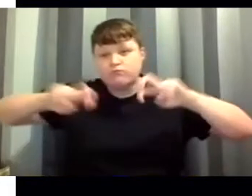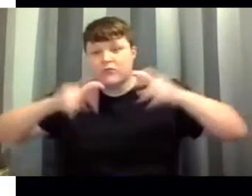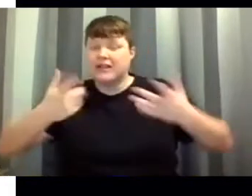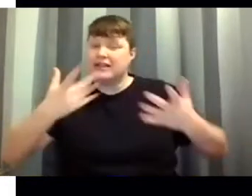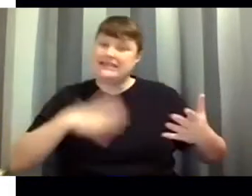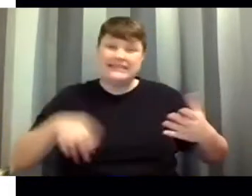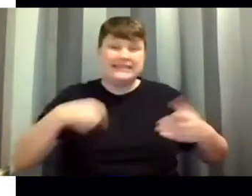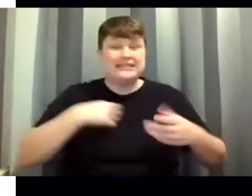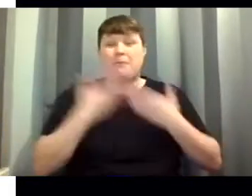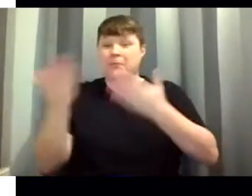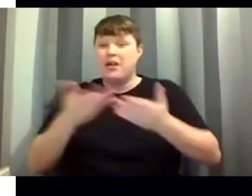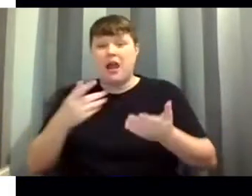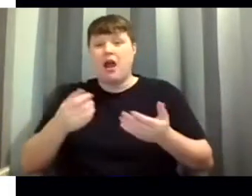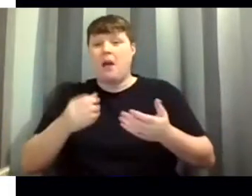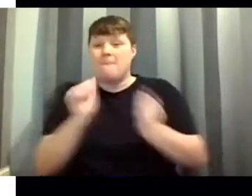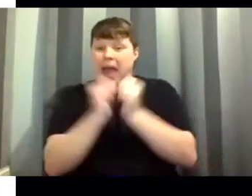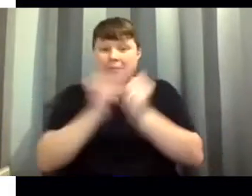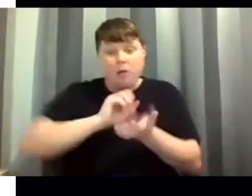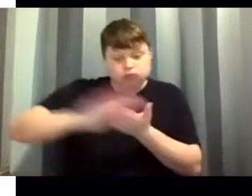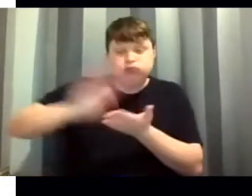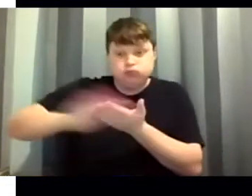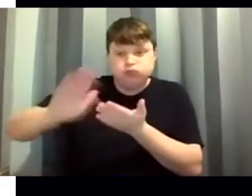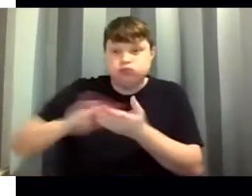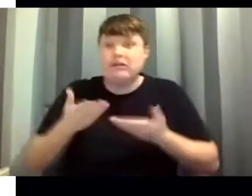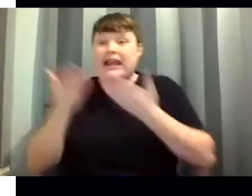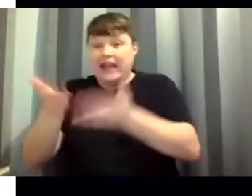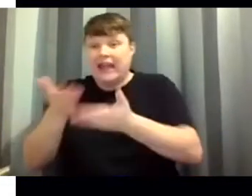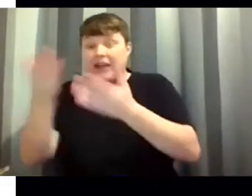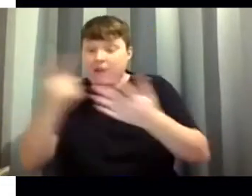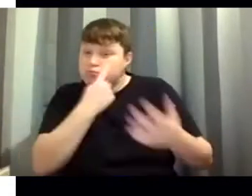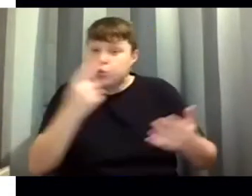is all a kind of a quality assurance thing and documentation. Then, these tickets get packaged